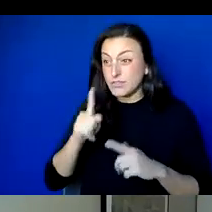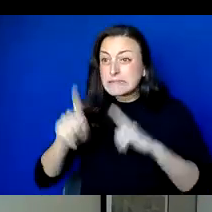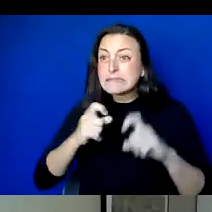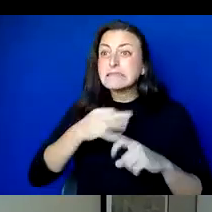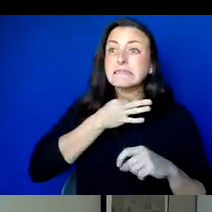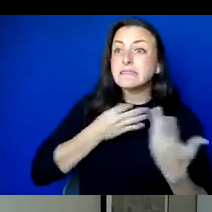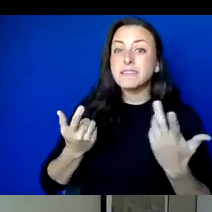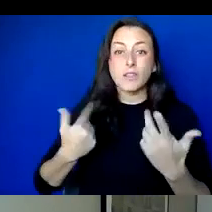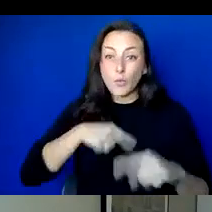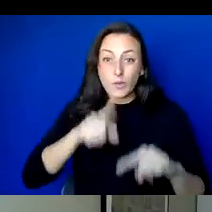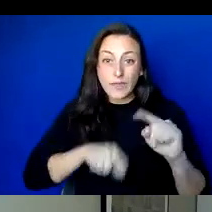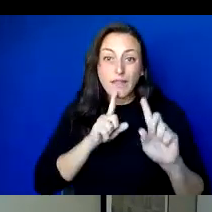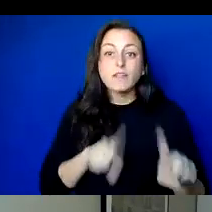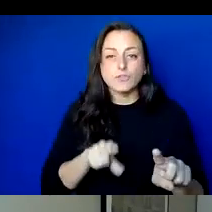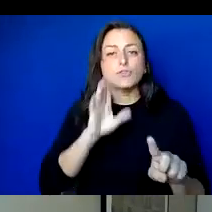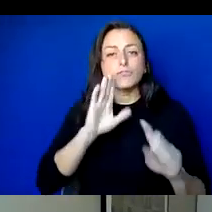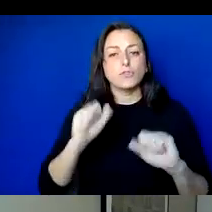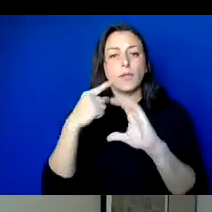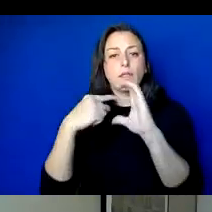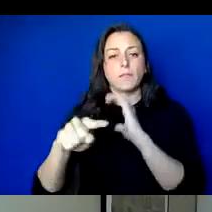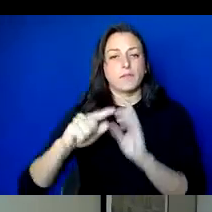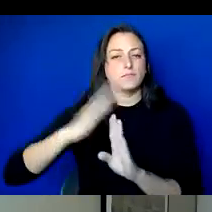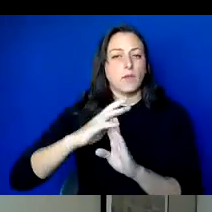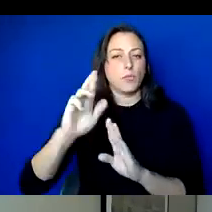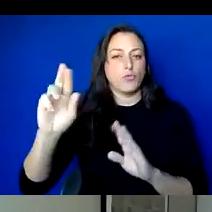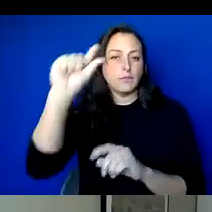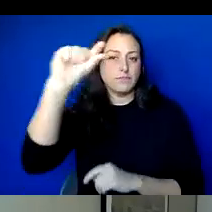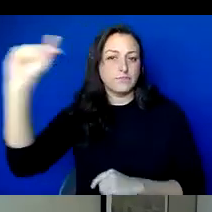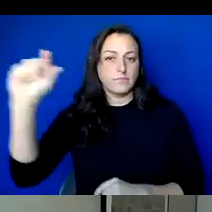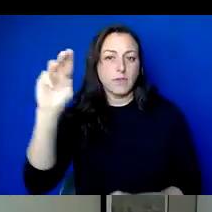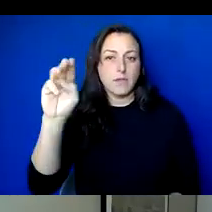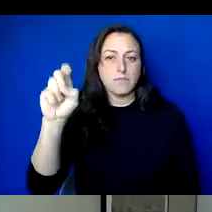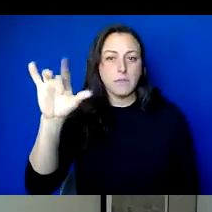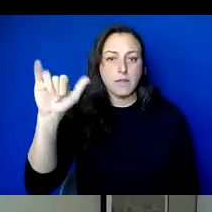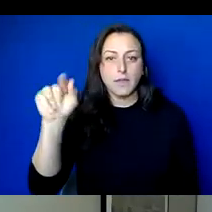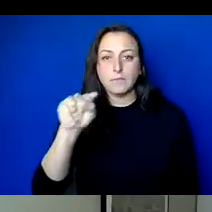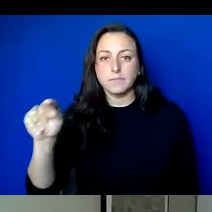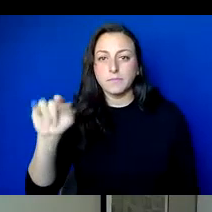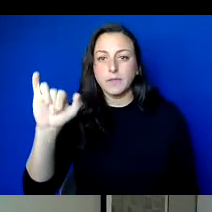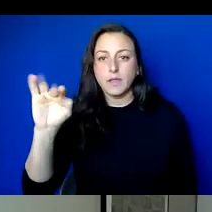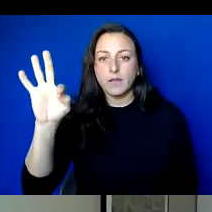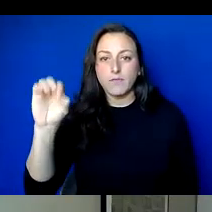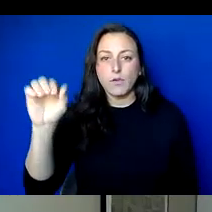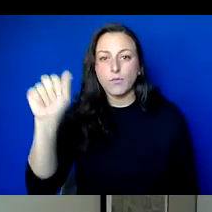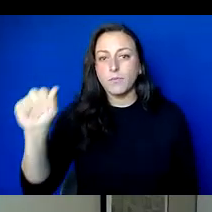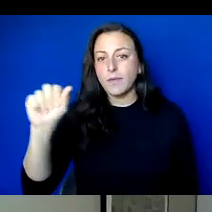you can always send it to our email that's in the top right corner: media_info@state.co.us.